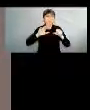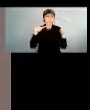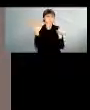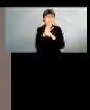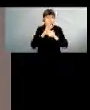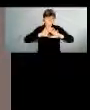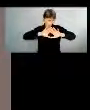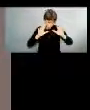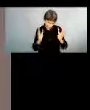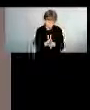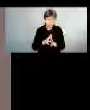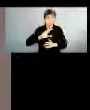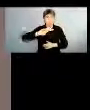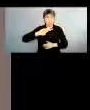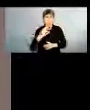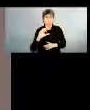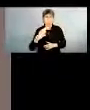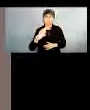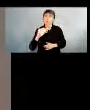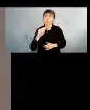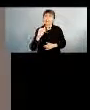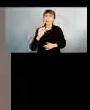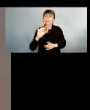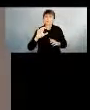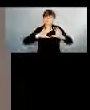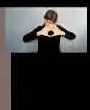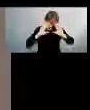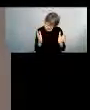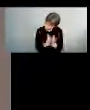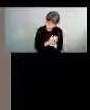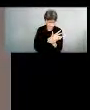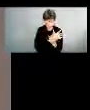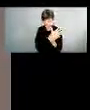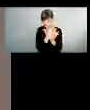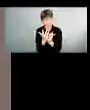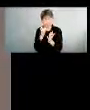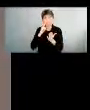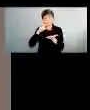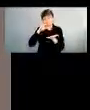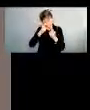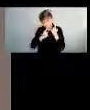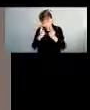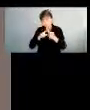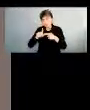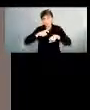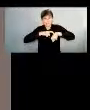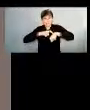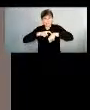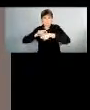the entire process of writing. I’ll also make a special note here about